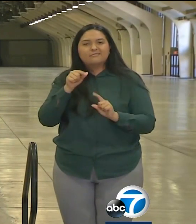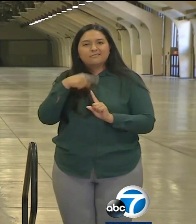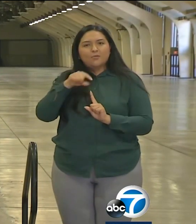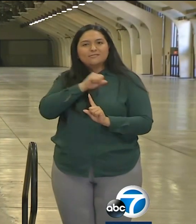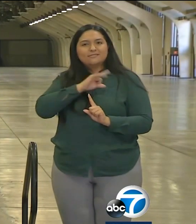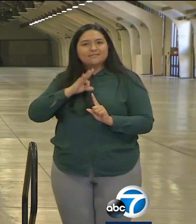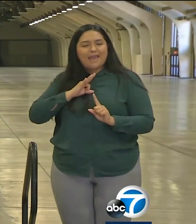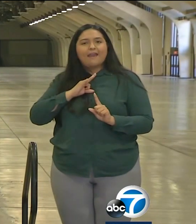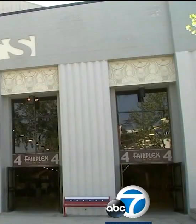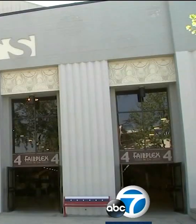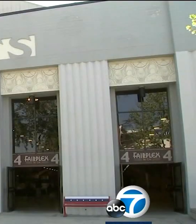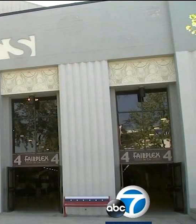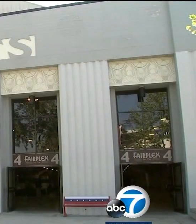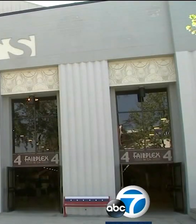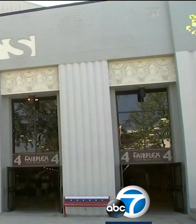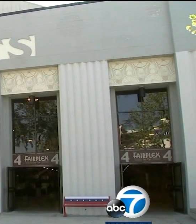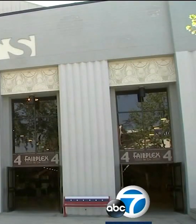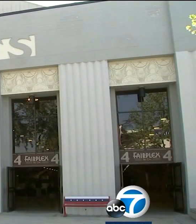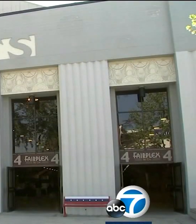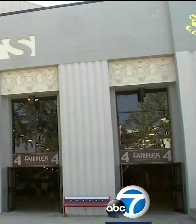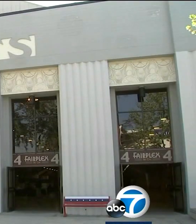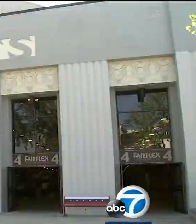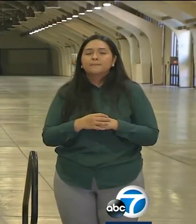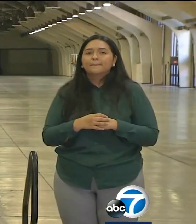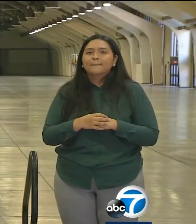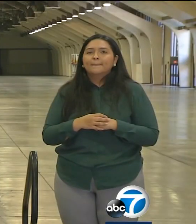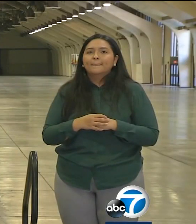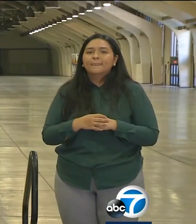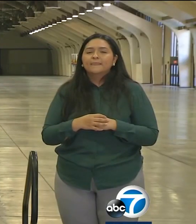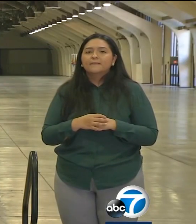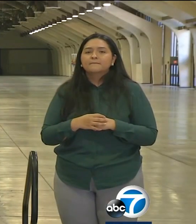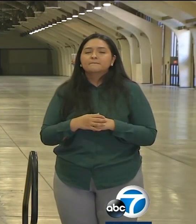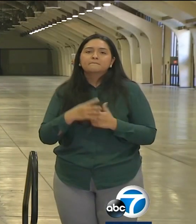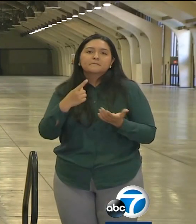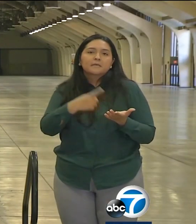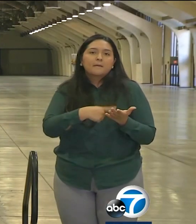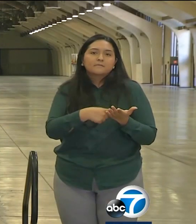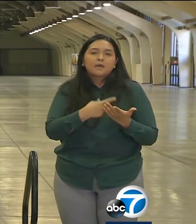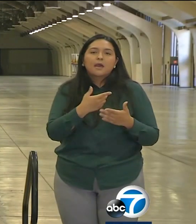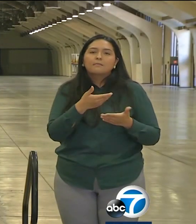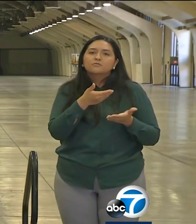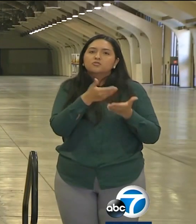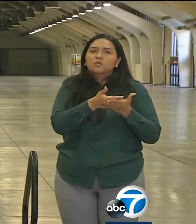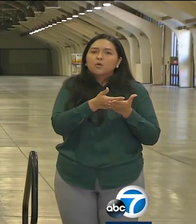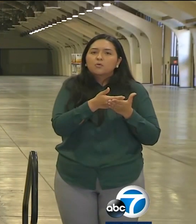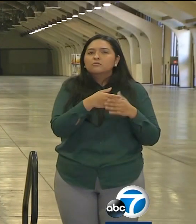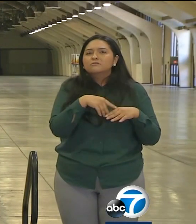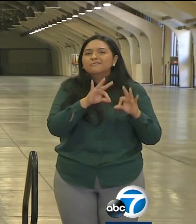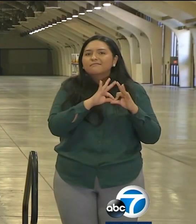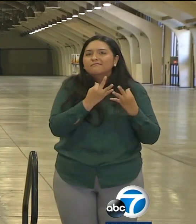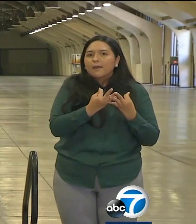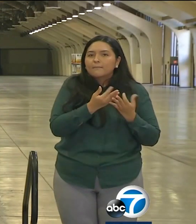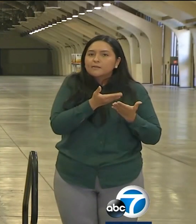ABLE TO HAVE STAFF APPROPRIATELY DEALING WITH THE CHILDREN IS OF UTMOST IMPORTANCE.